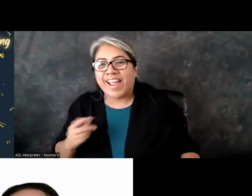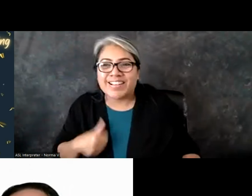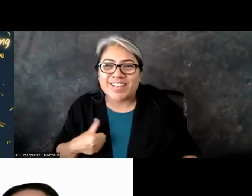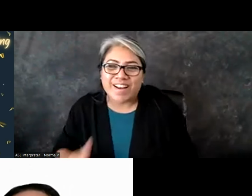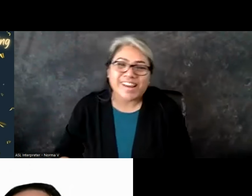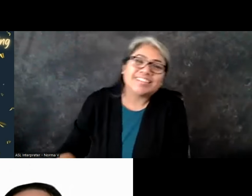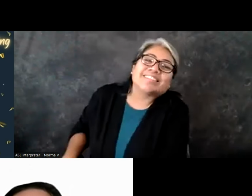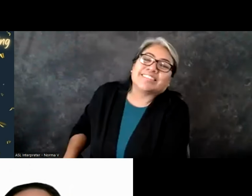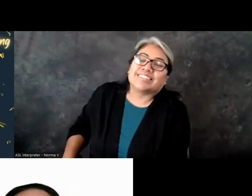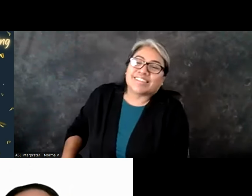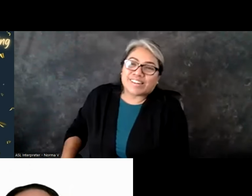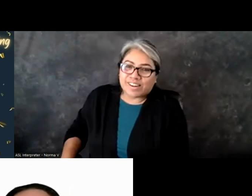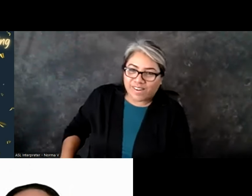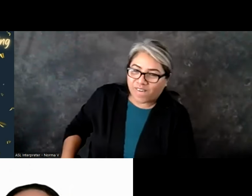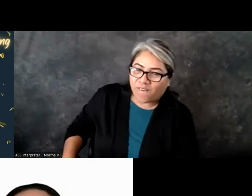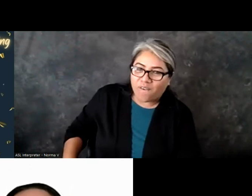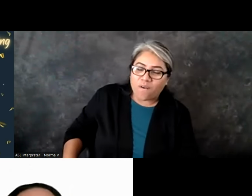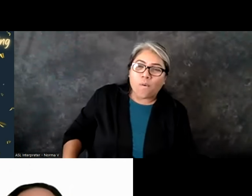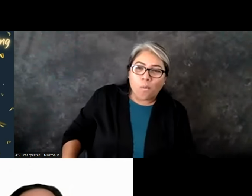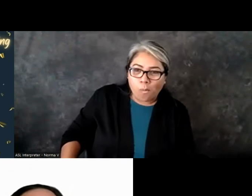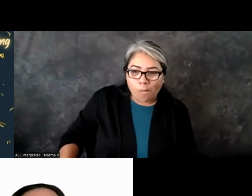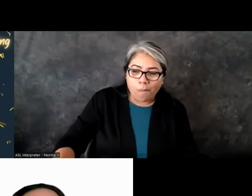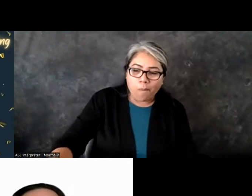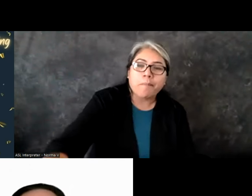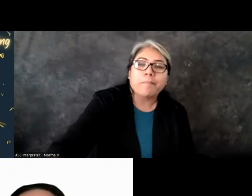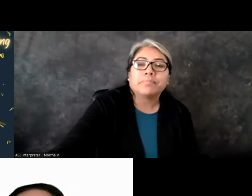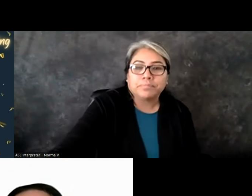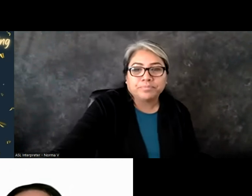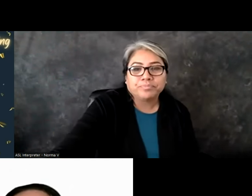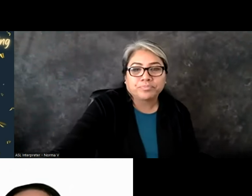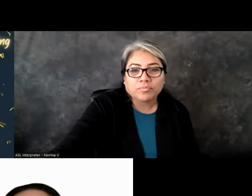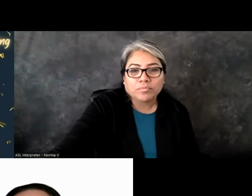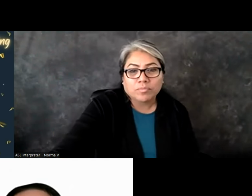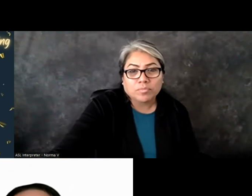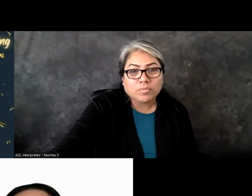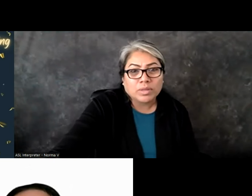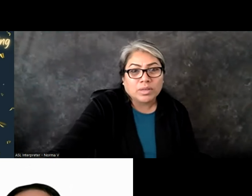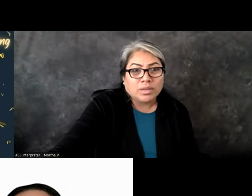» JESSICA LEHMAN: We can hear you in Spanish.